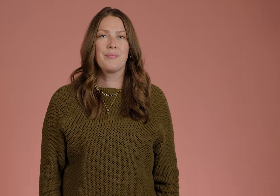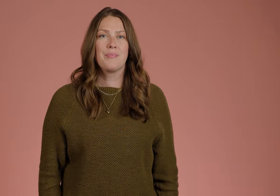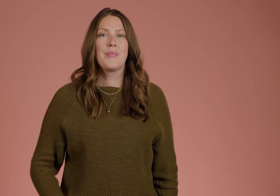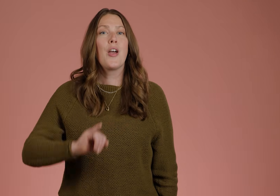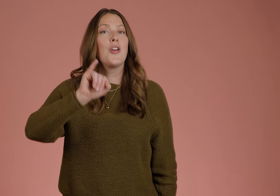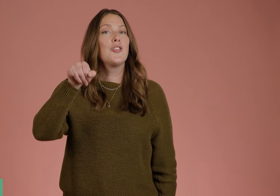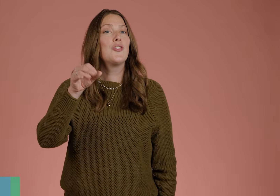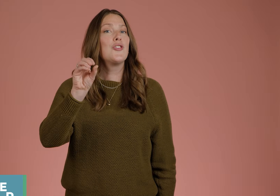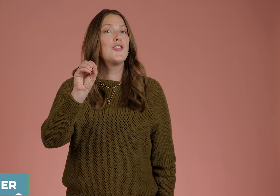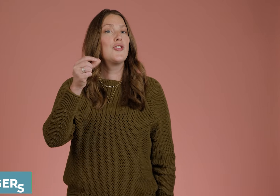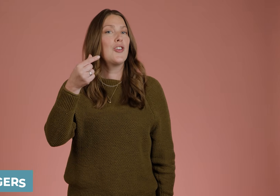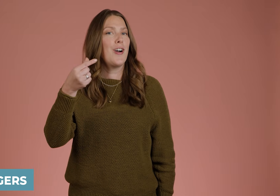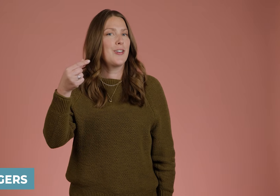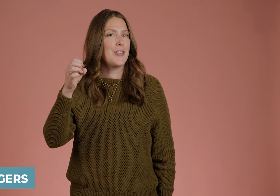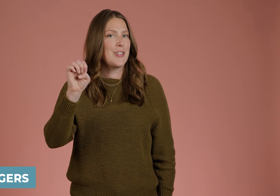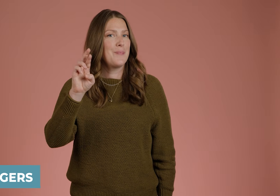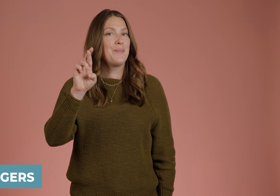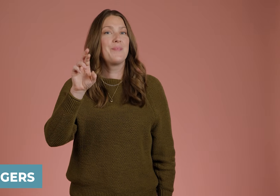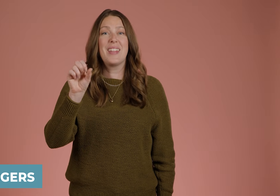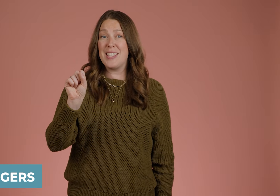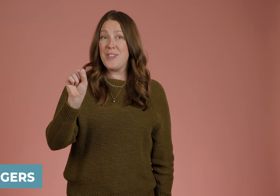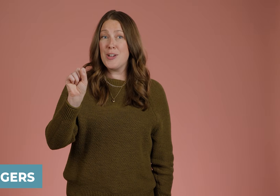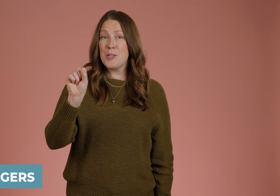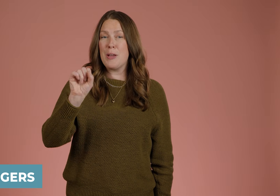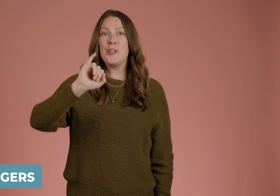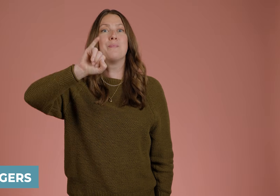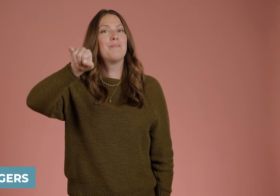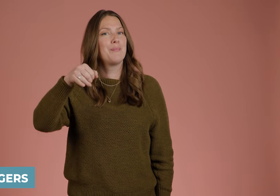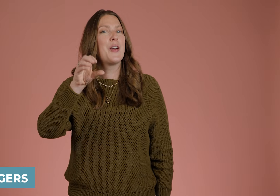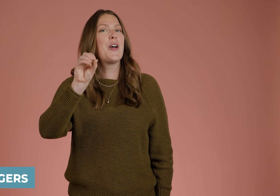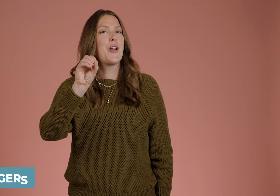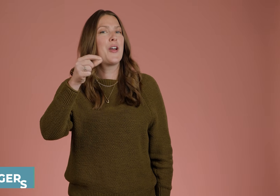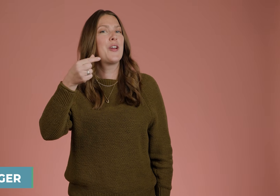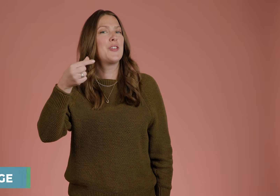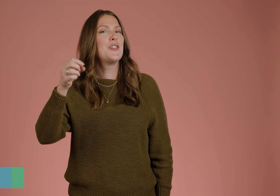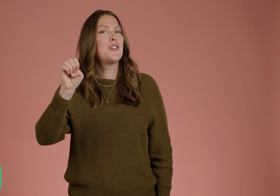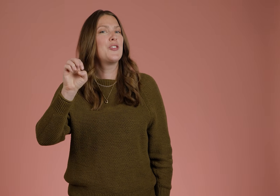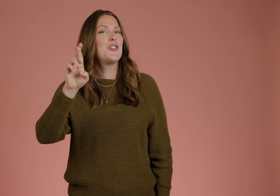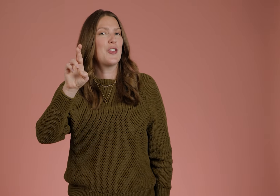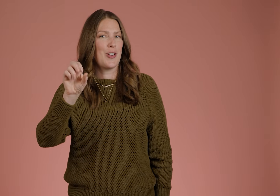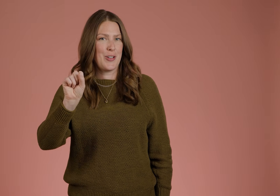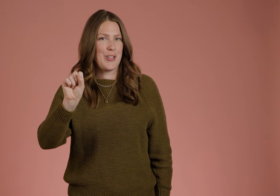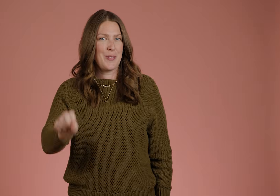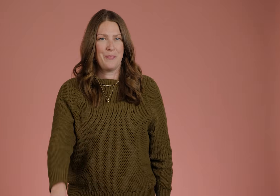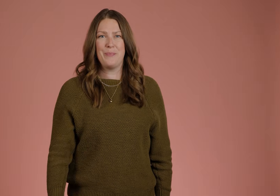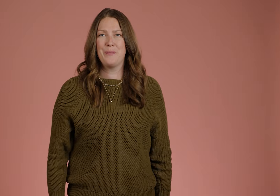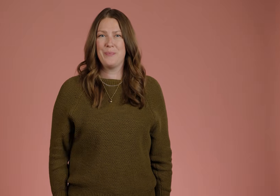Joggers is fingerspelled joggers.